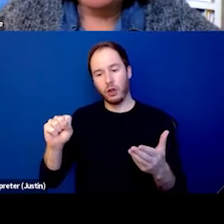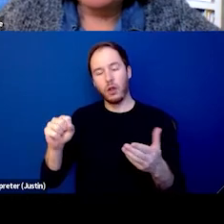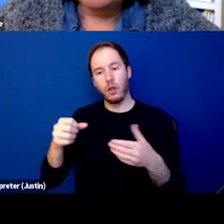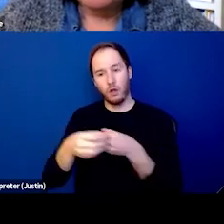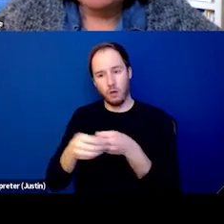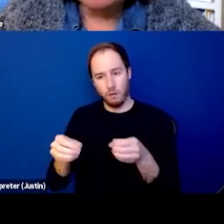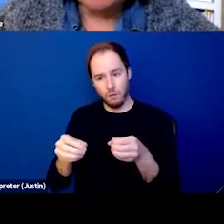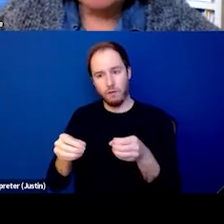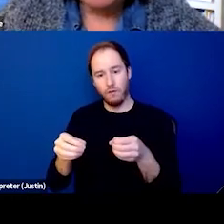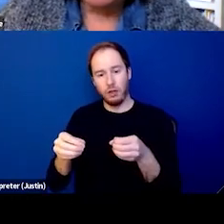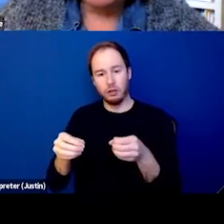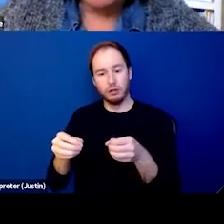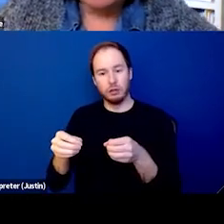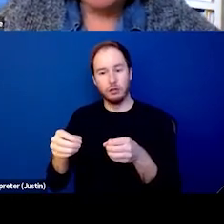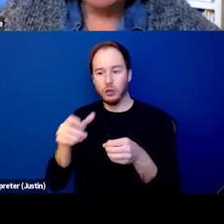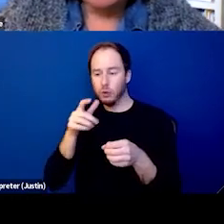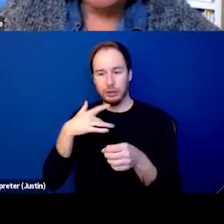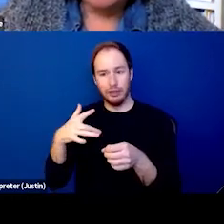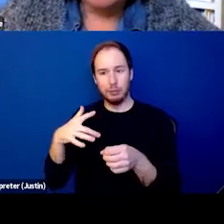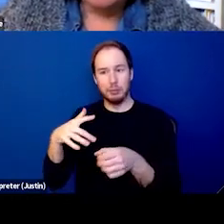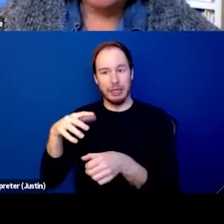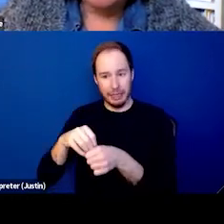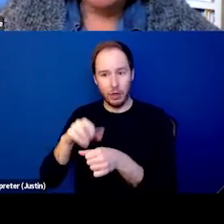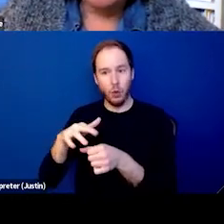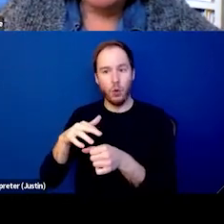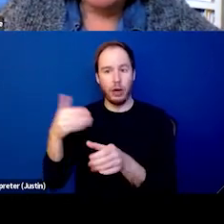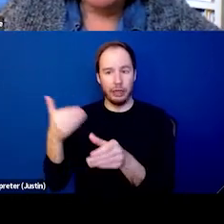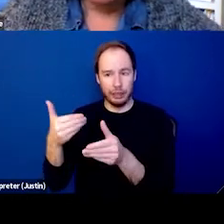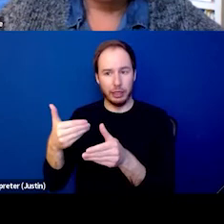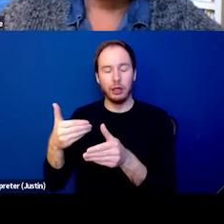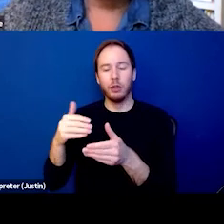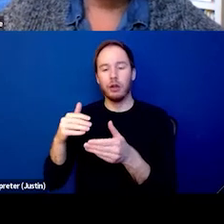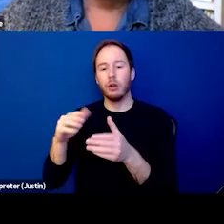that work in or around native communities, especially those that are more rural